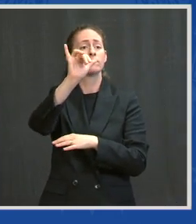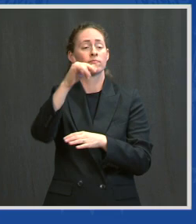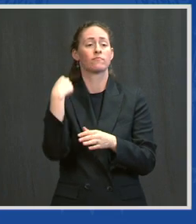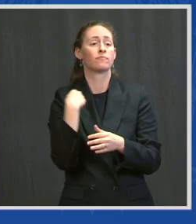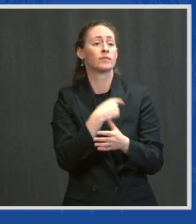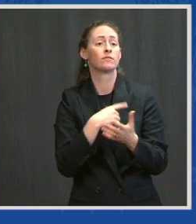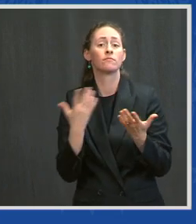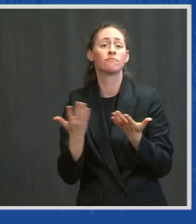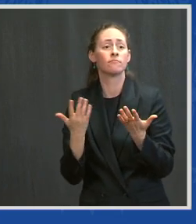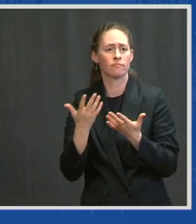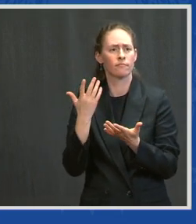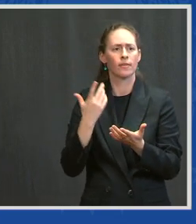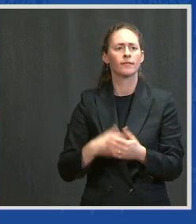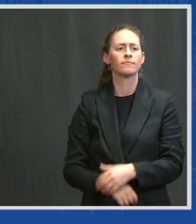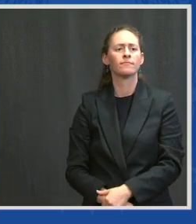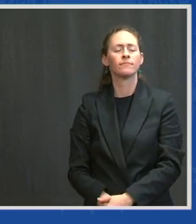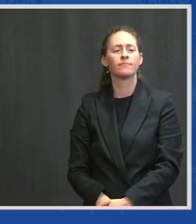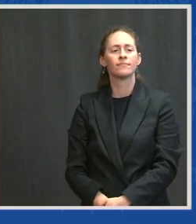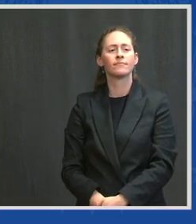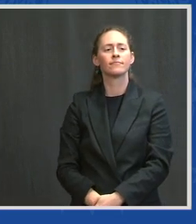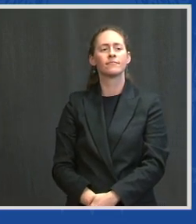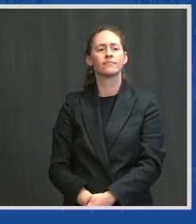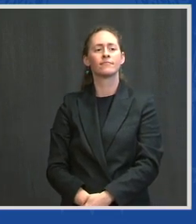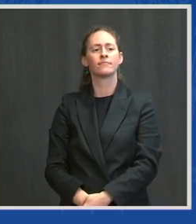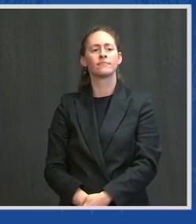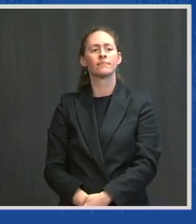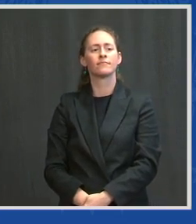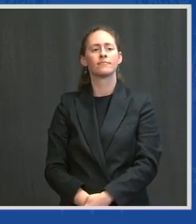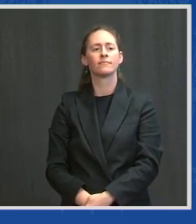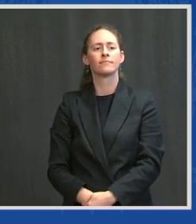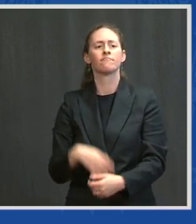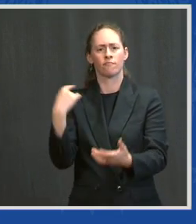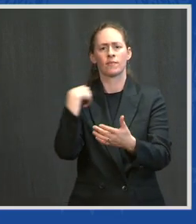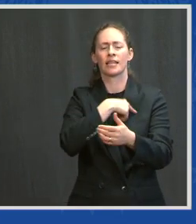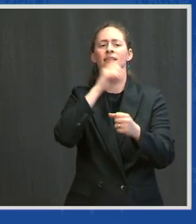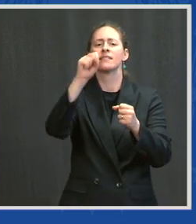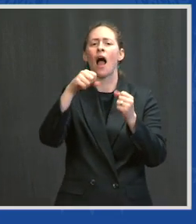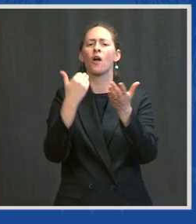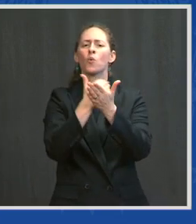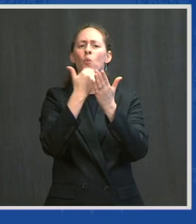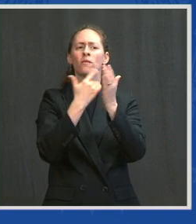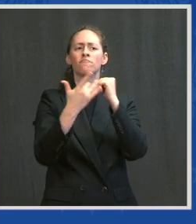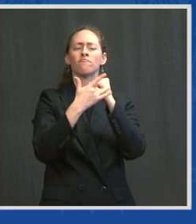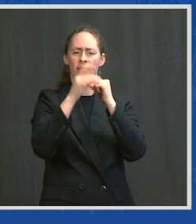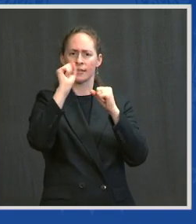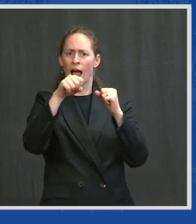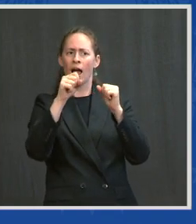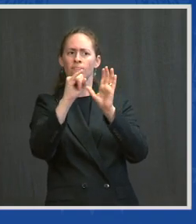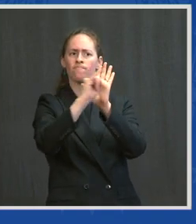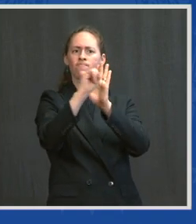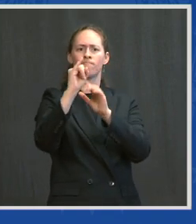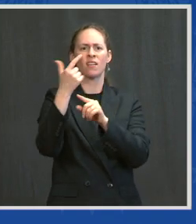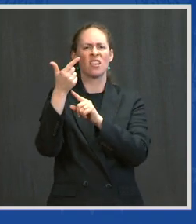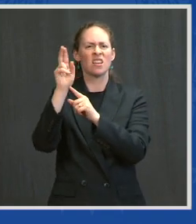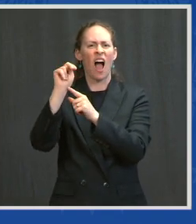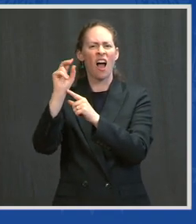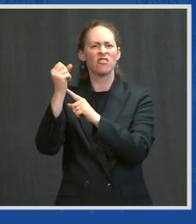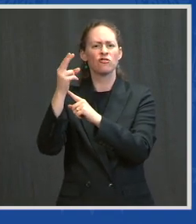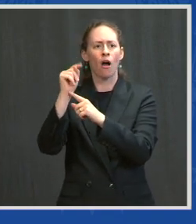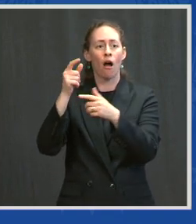to better see and stop gun violence in their communities. They can use the funding to scale up wraparound services for the residents as well,